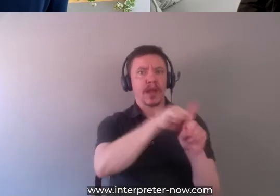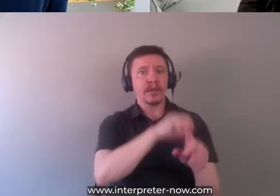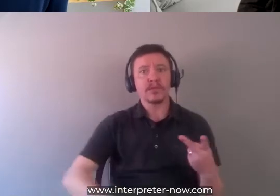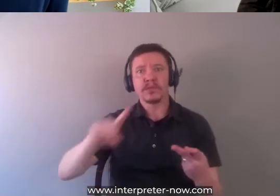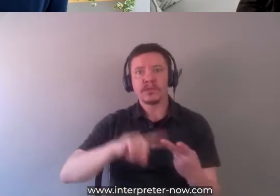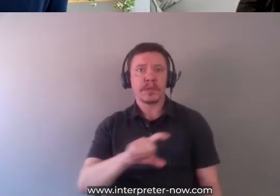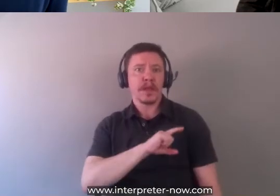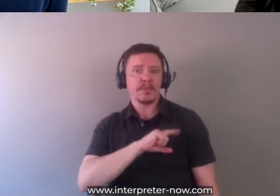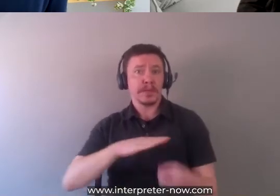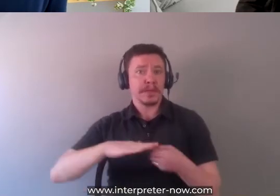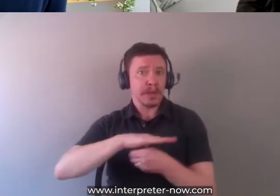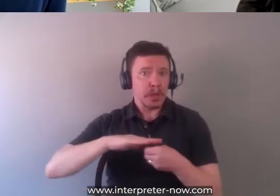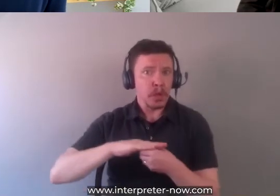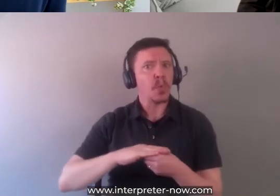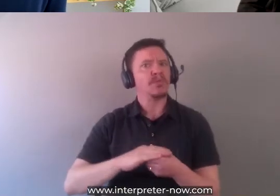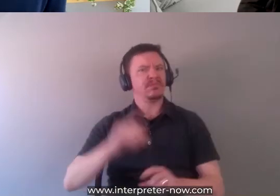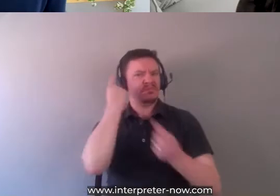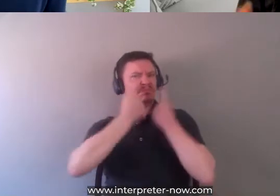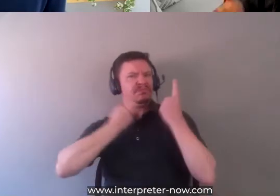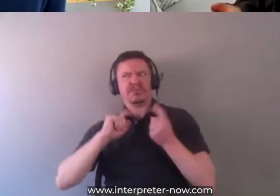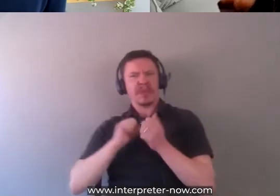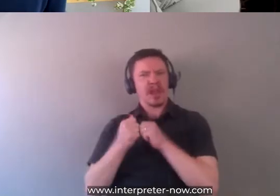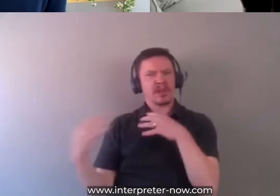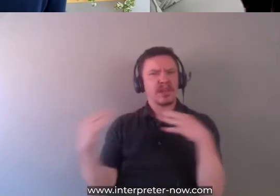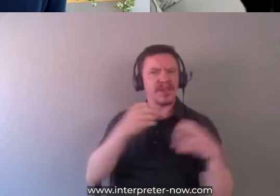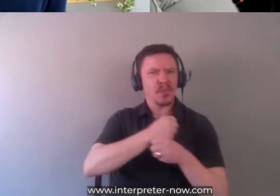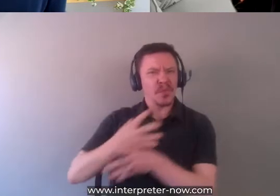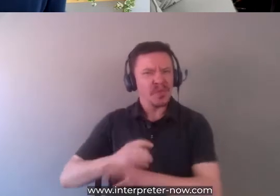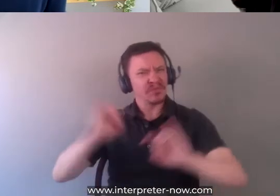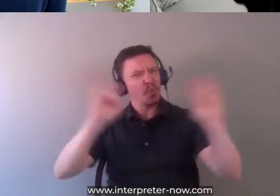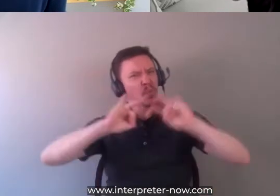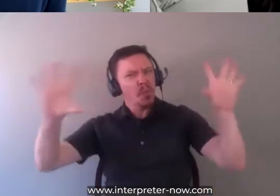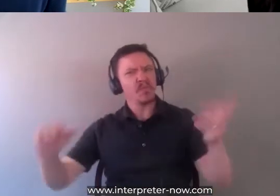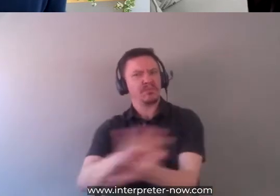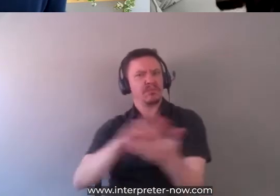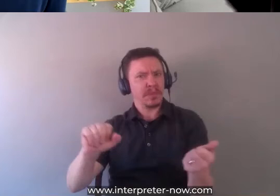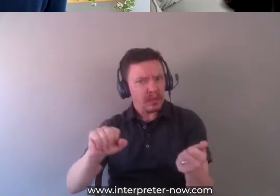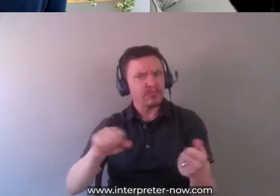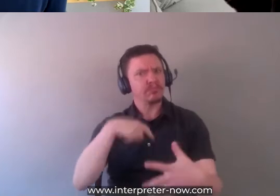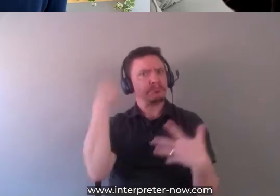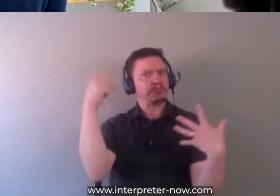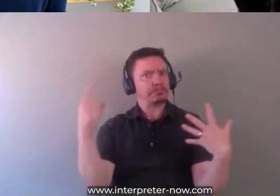horrors and the devastation of war, all of which are areas that many advocates are working